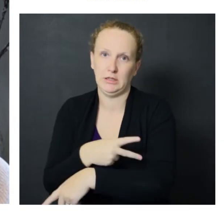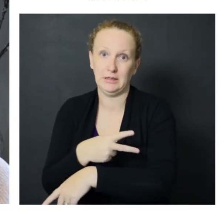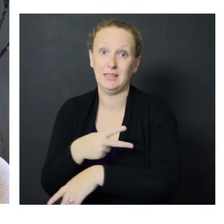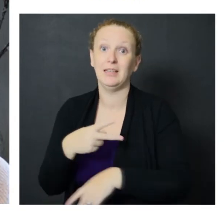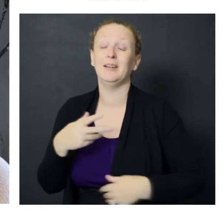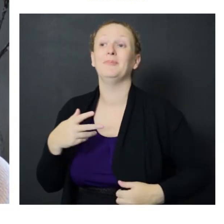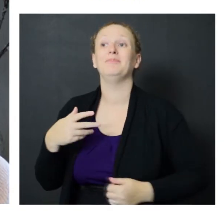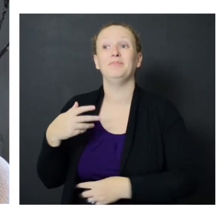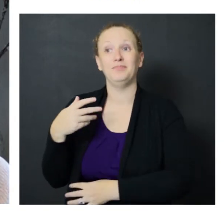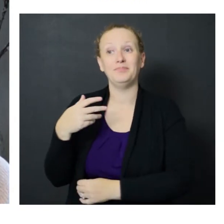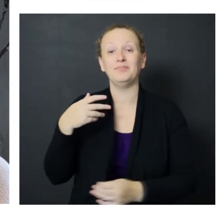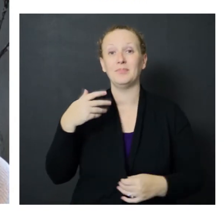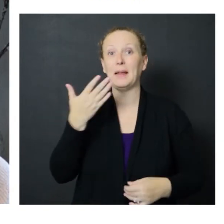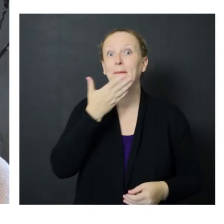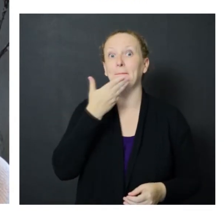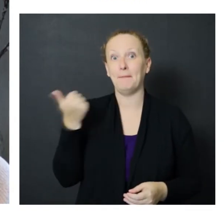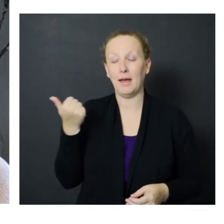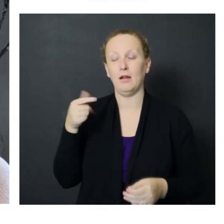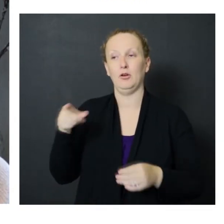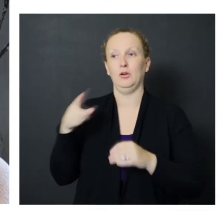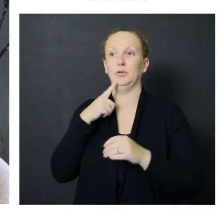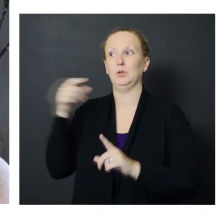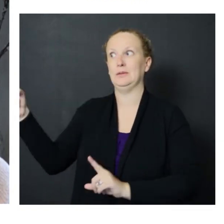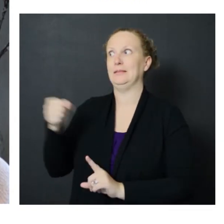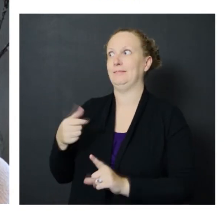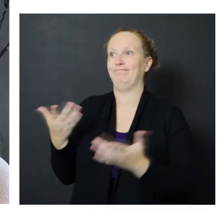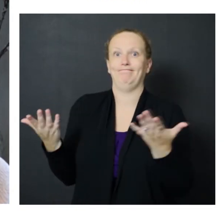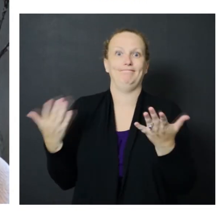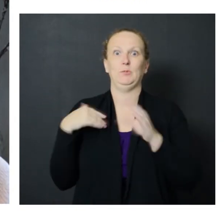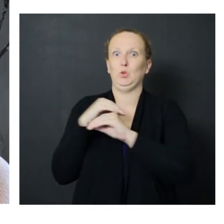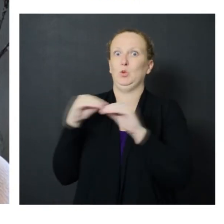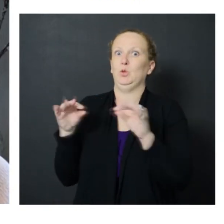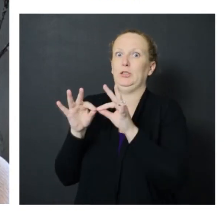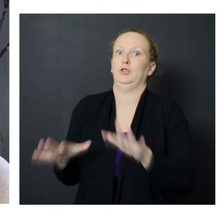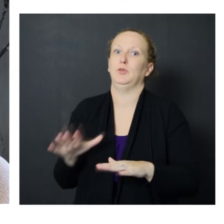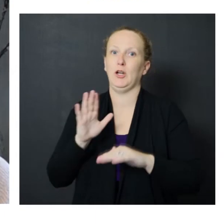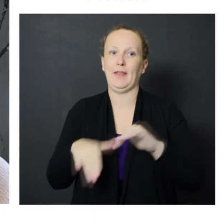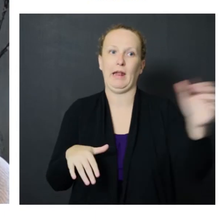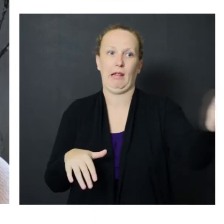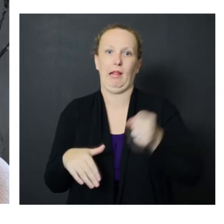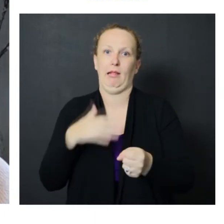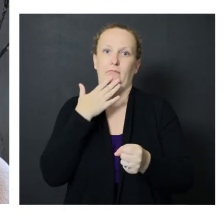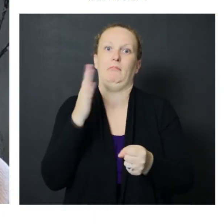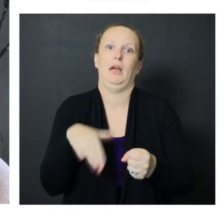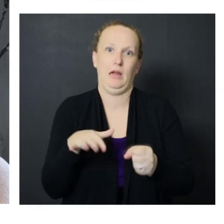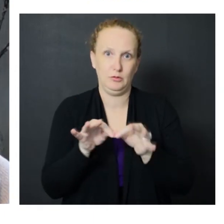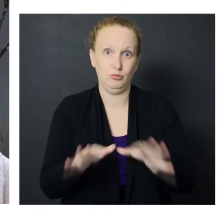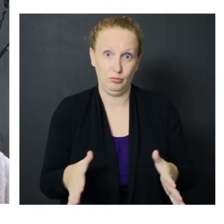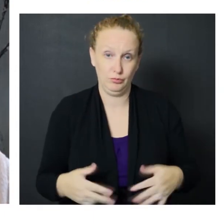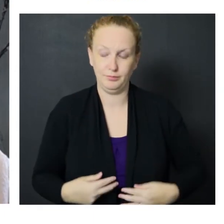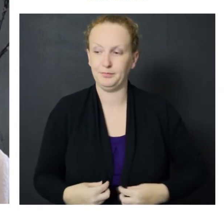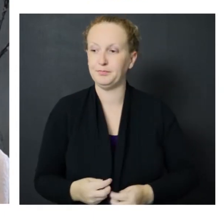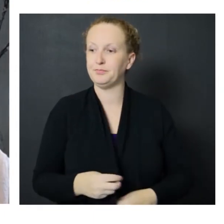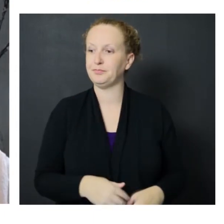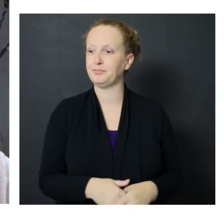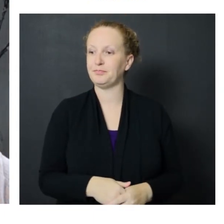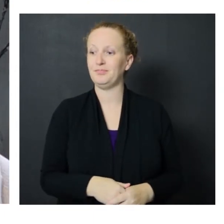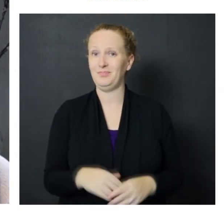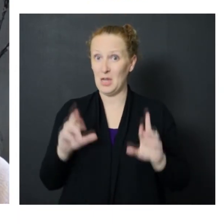don't have anything. Rely just on the medical means and not on communication. Does that help your question? Yes, you did.